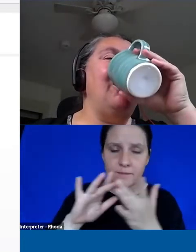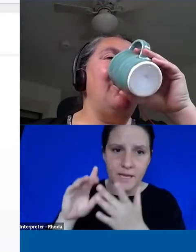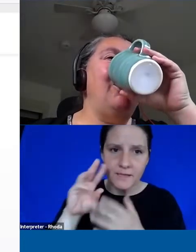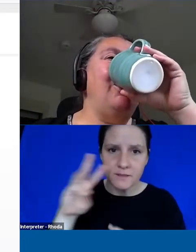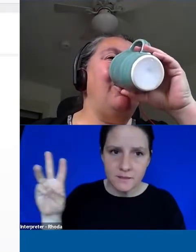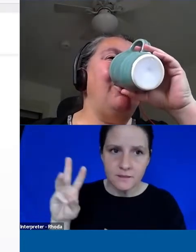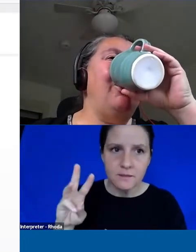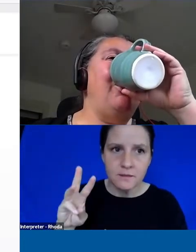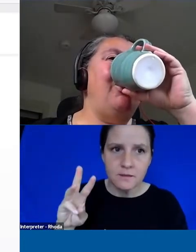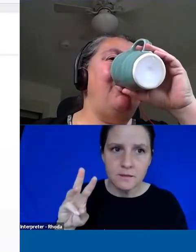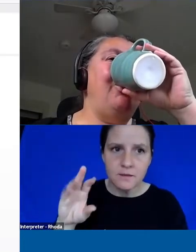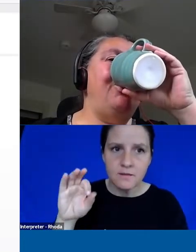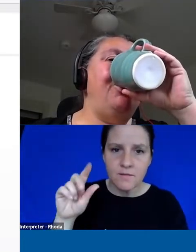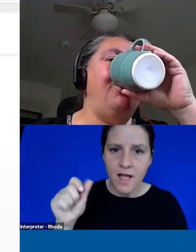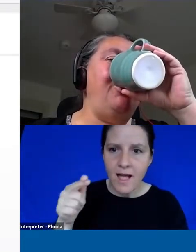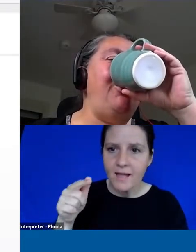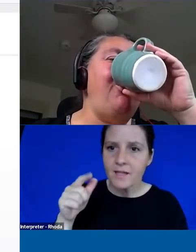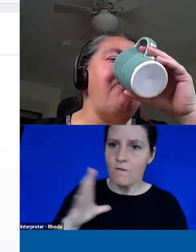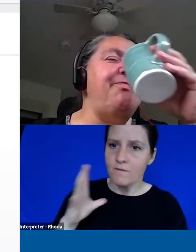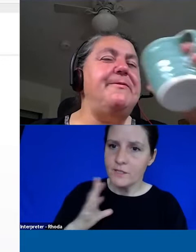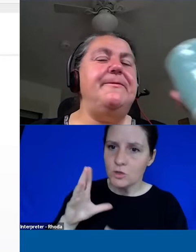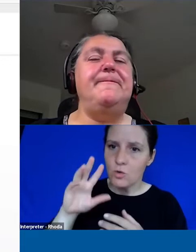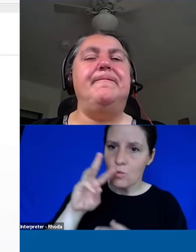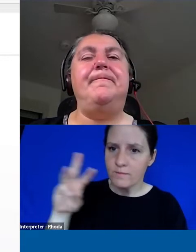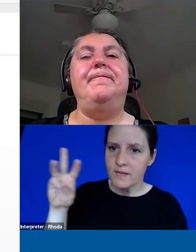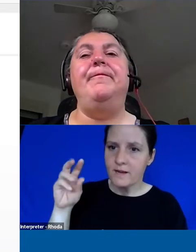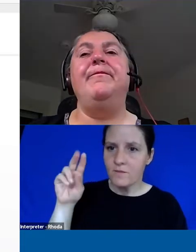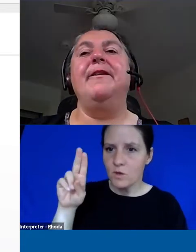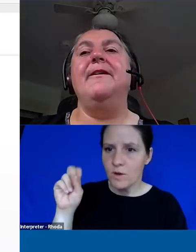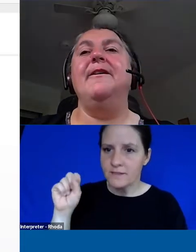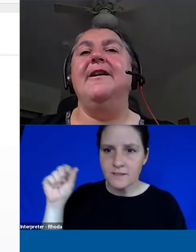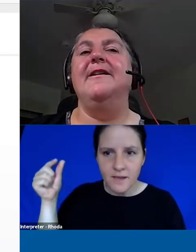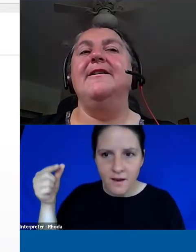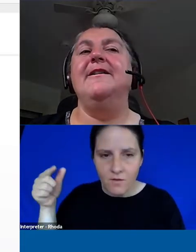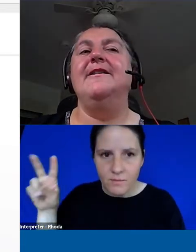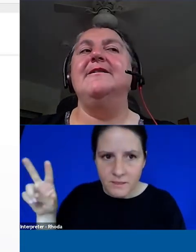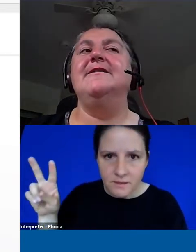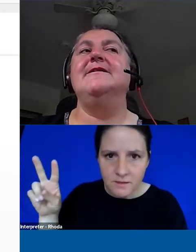Flag, an official website of the United States government. Button collapsed region.